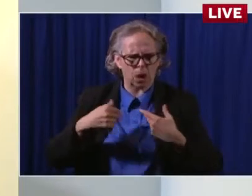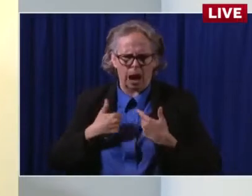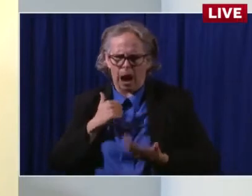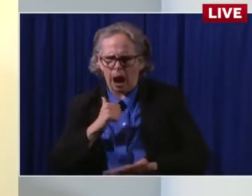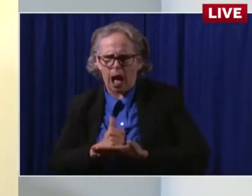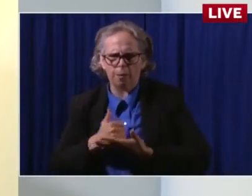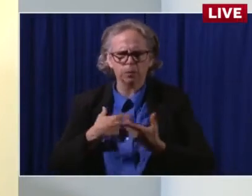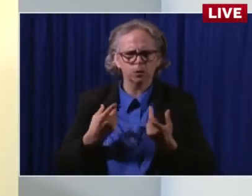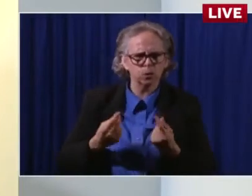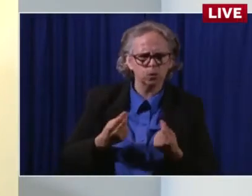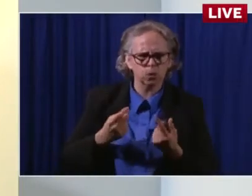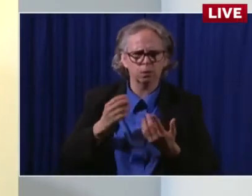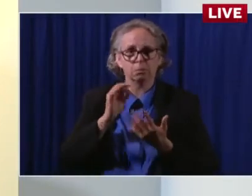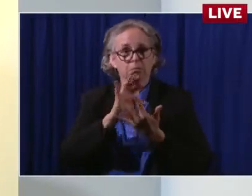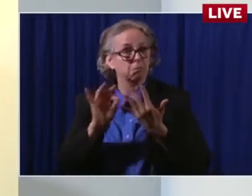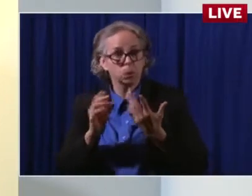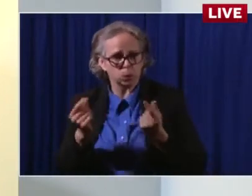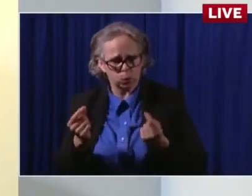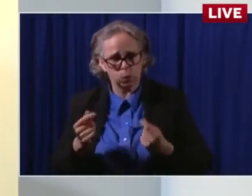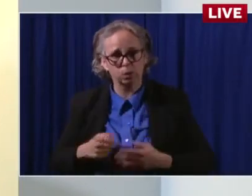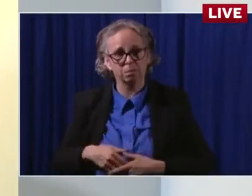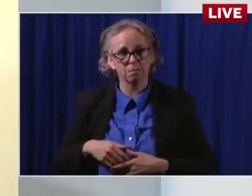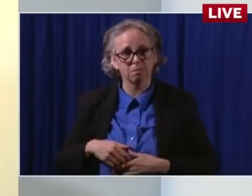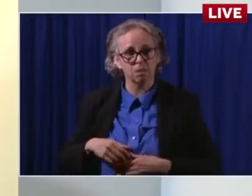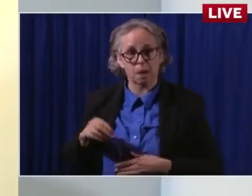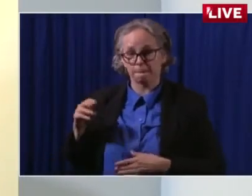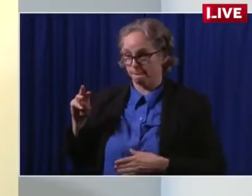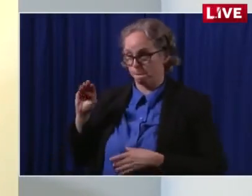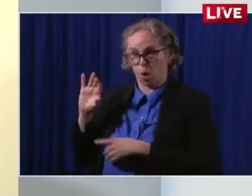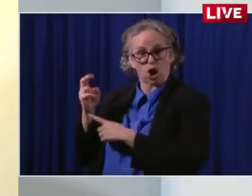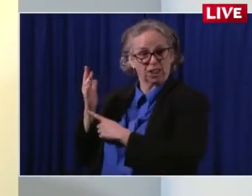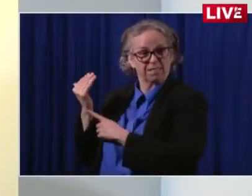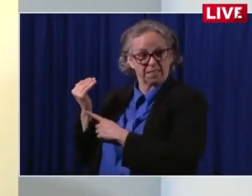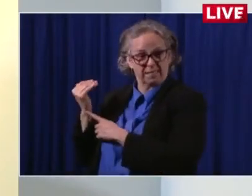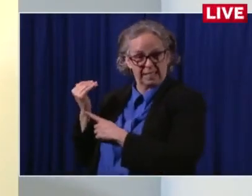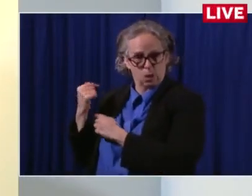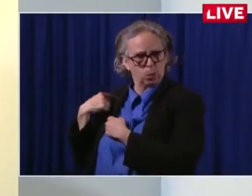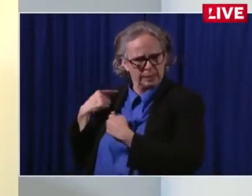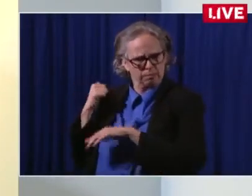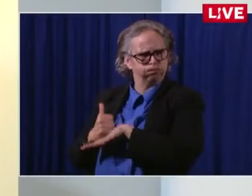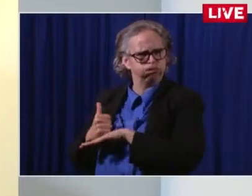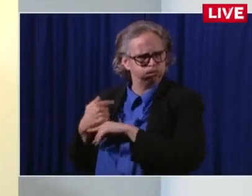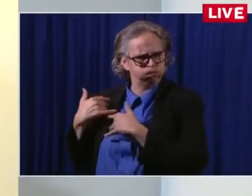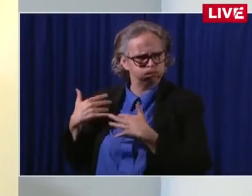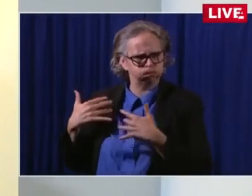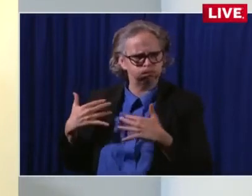AND THE PROGRAM IS EASY TO USE AND GIVES A LOT OF FLEXIBILITY TO EMPLOYERS.